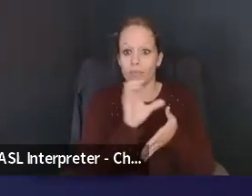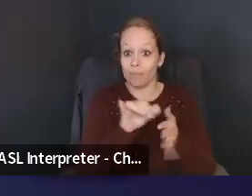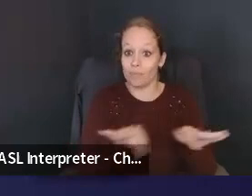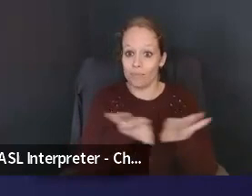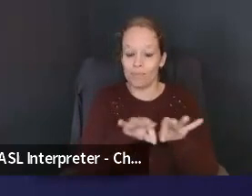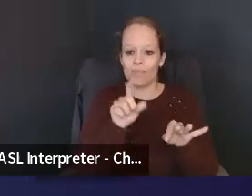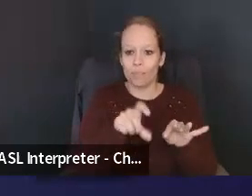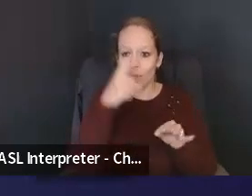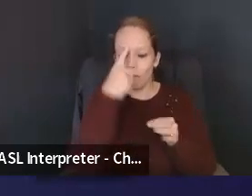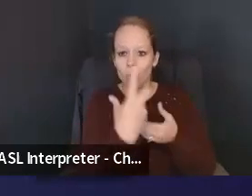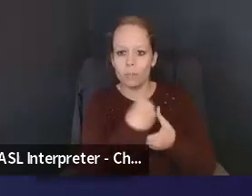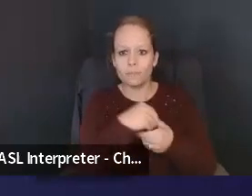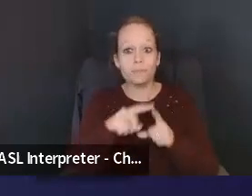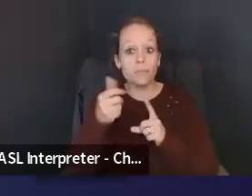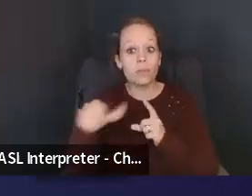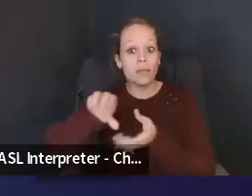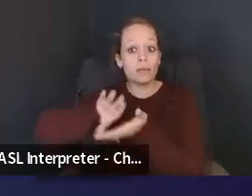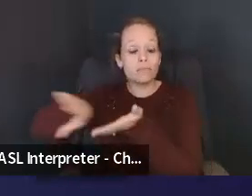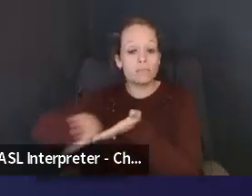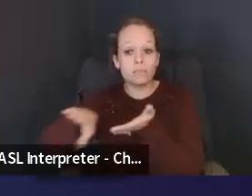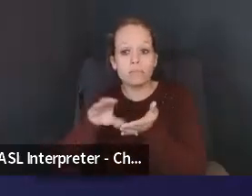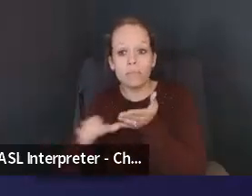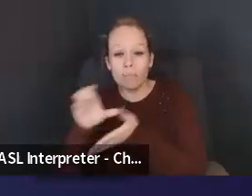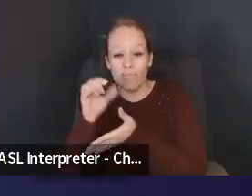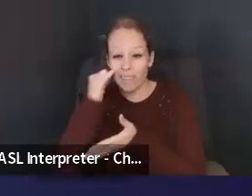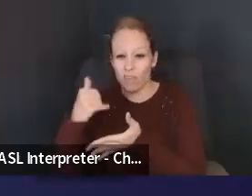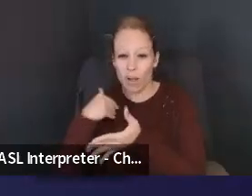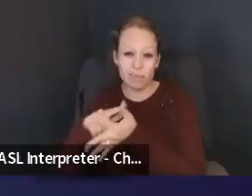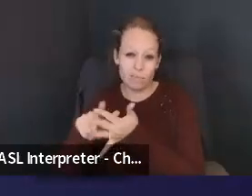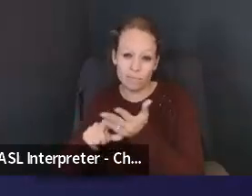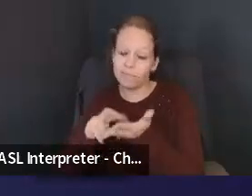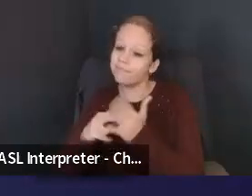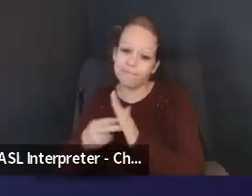Are there exclusion criteria? Things that if you have these you can't participate for one reason